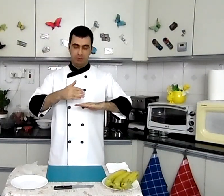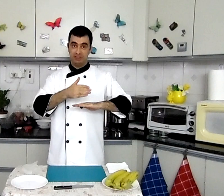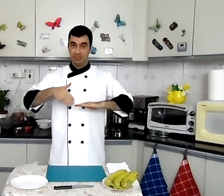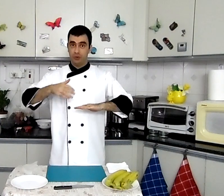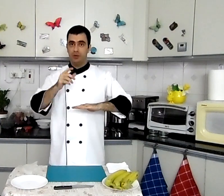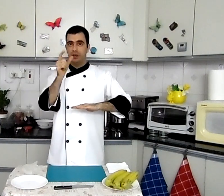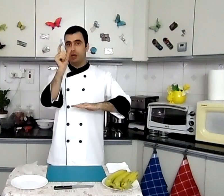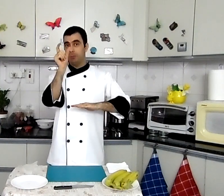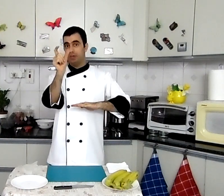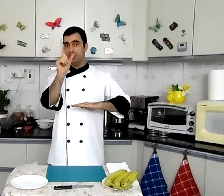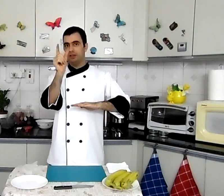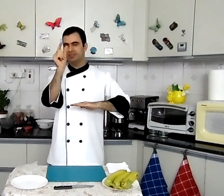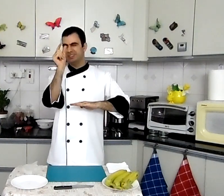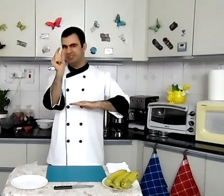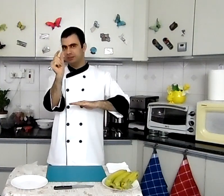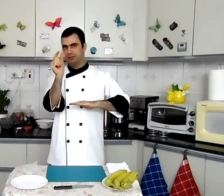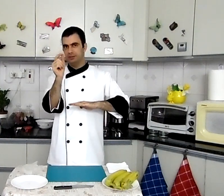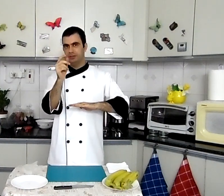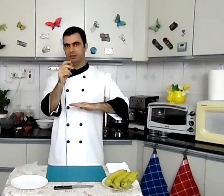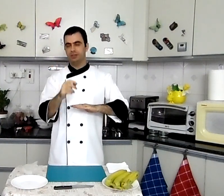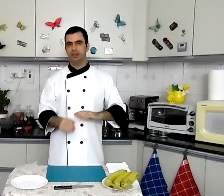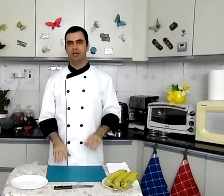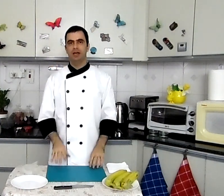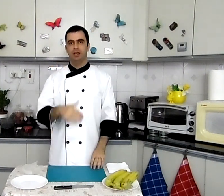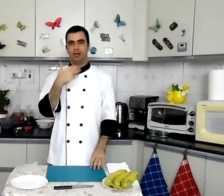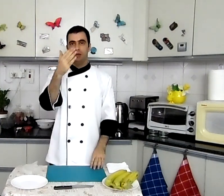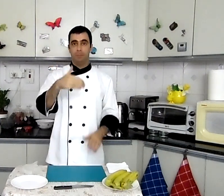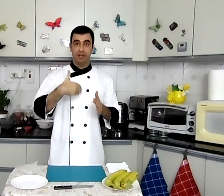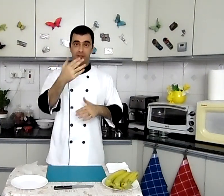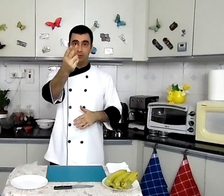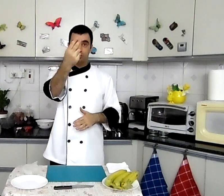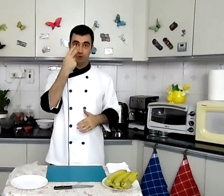You can cut the bananas in the way you like يمكنكم تقطيع الموز بالشكل الذي تفضلون